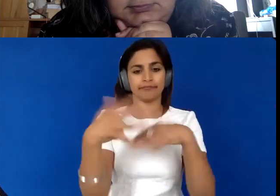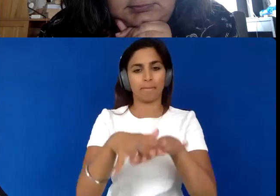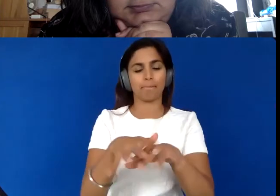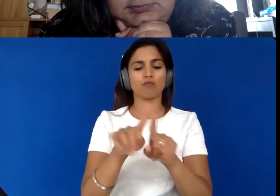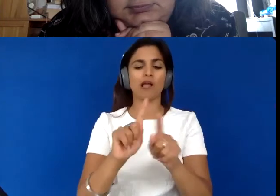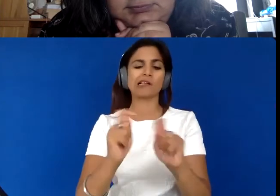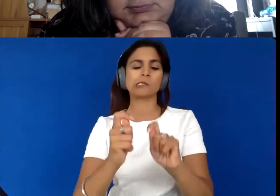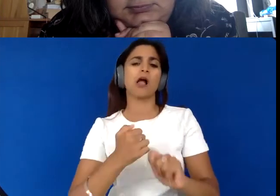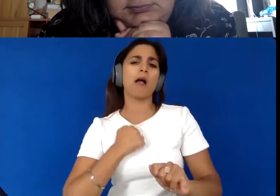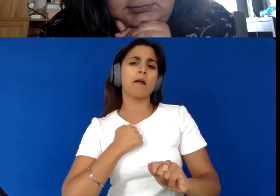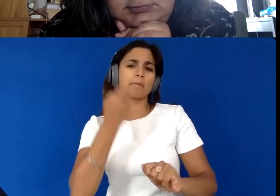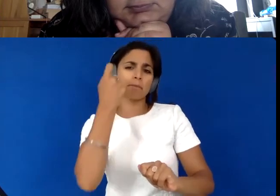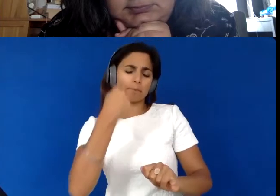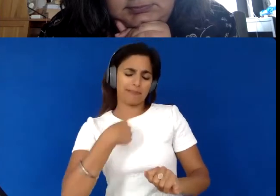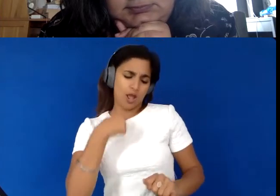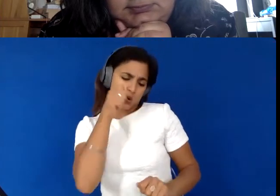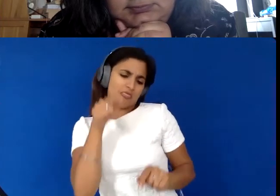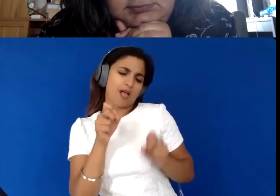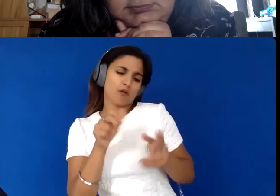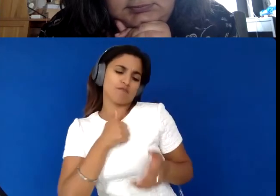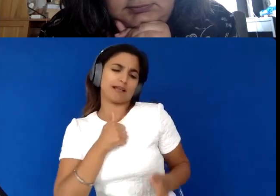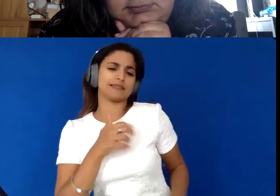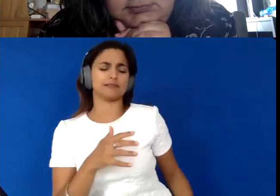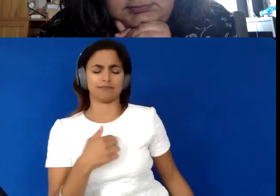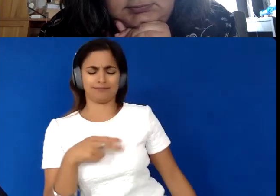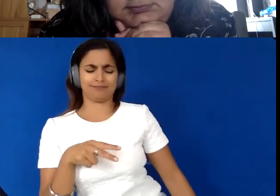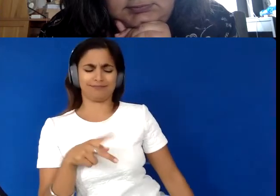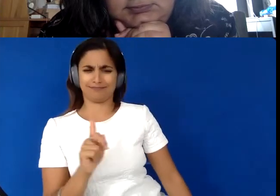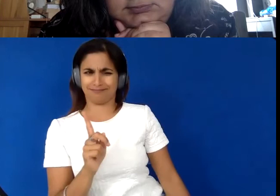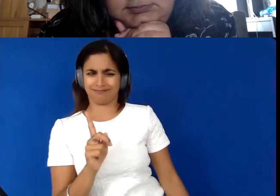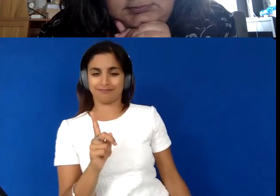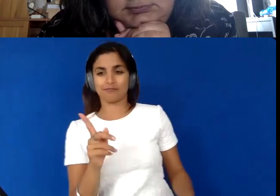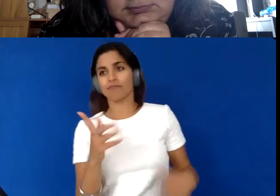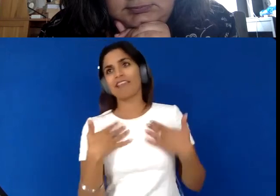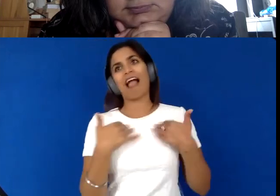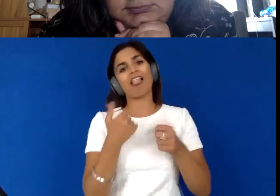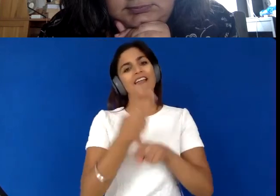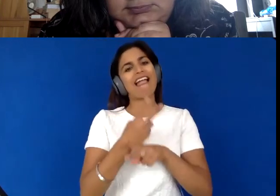understanding of what health, healthcare looks like so I saw lots of stuff where